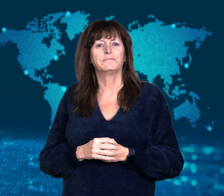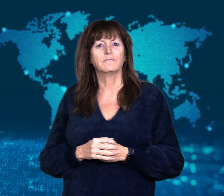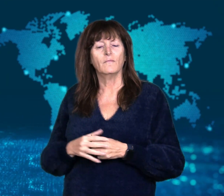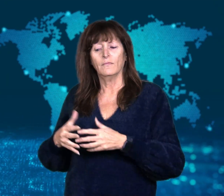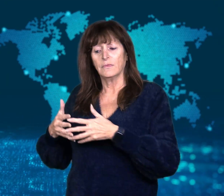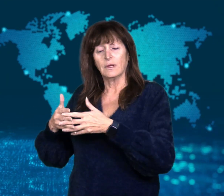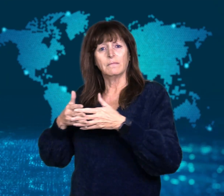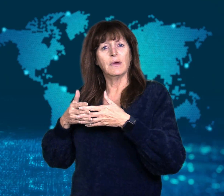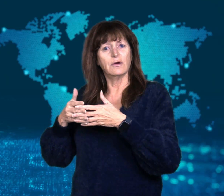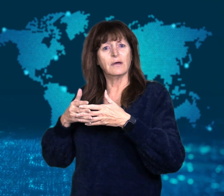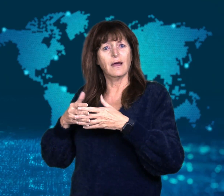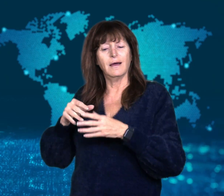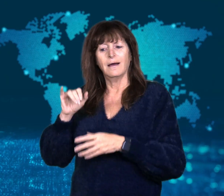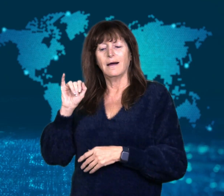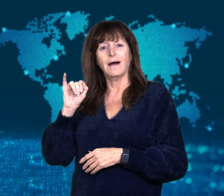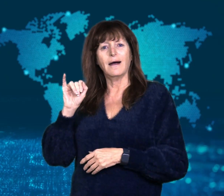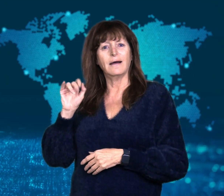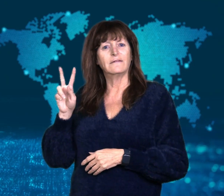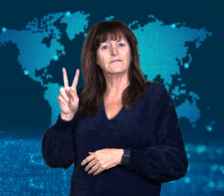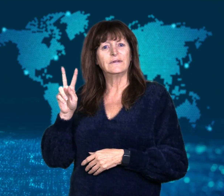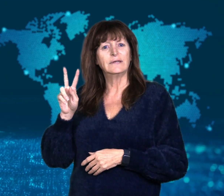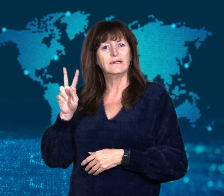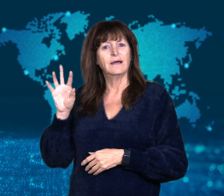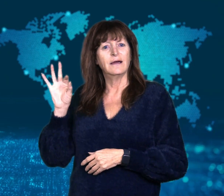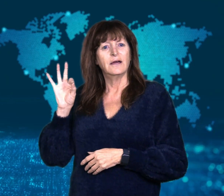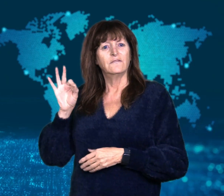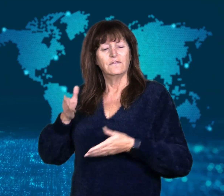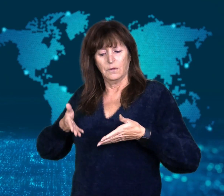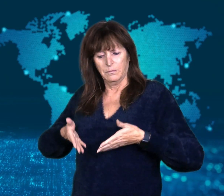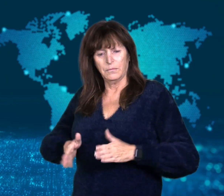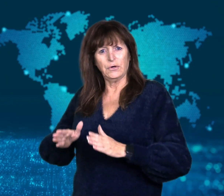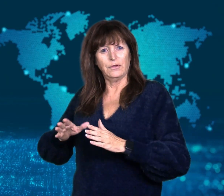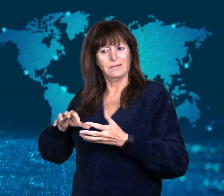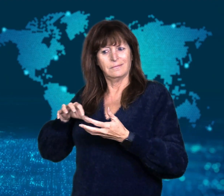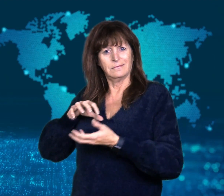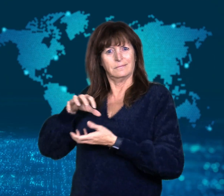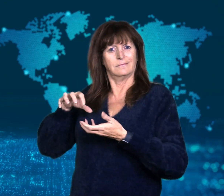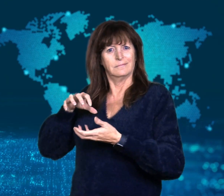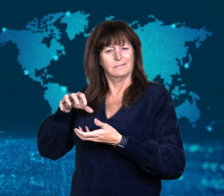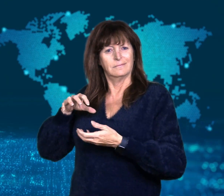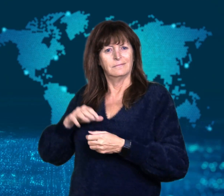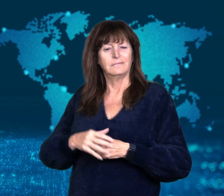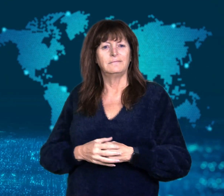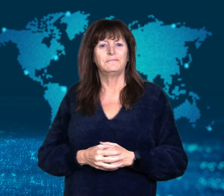IVF birth mix-up.